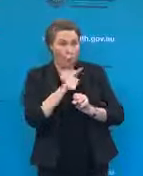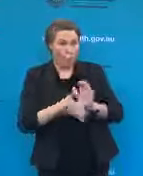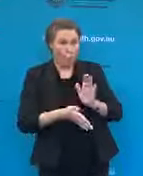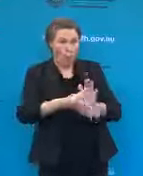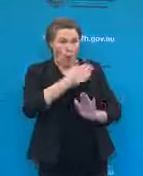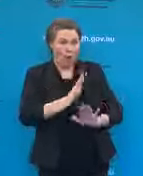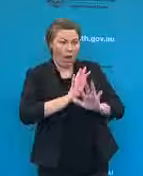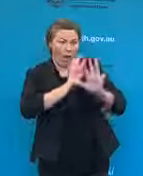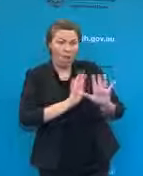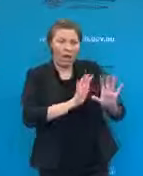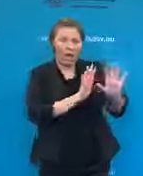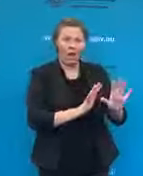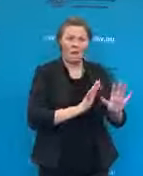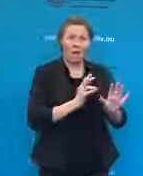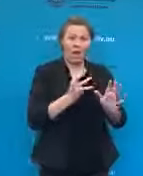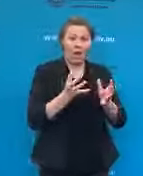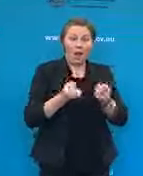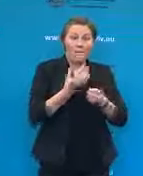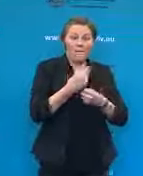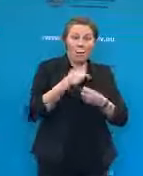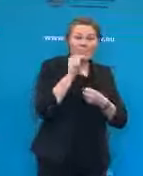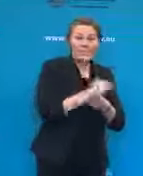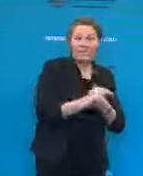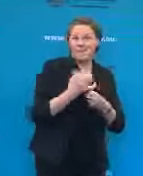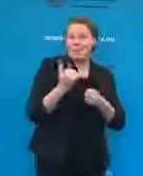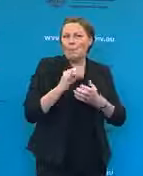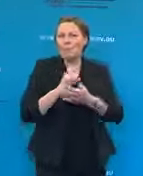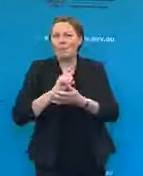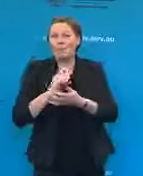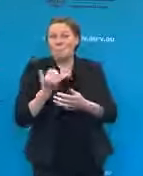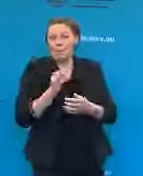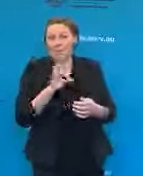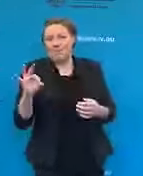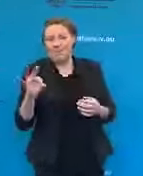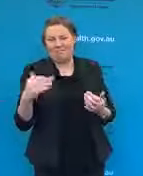Would you say, given the 14-day incubation period, that if there